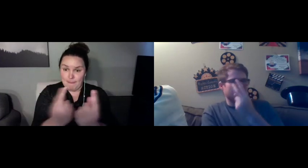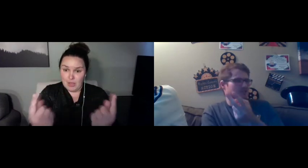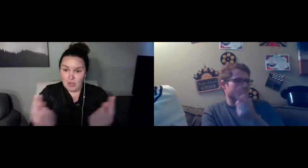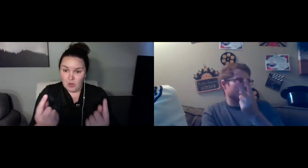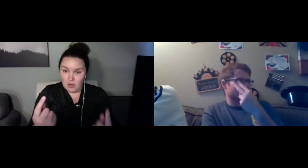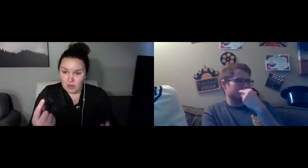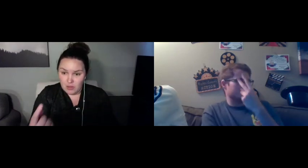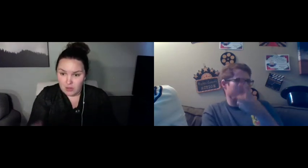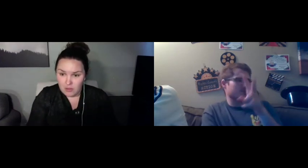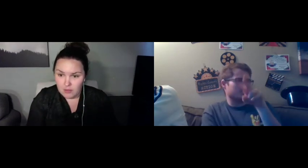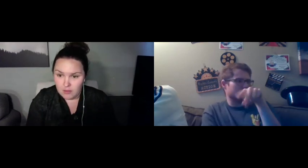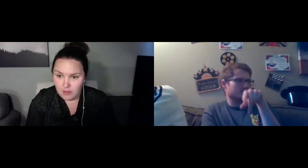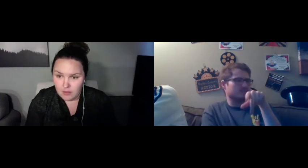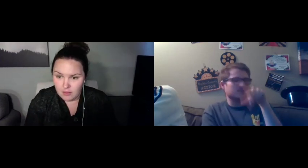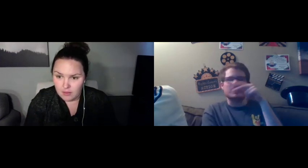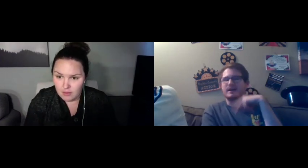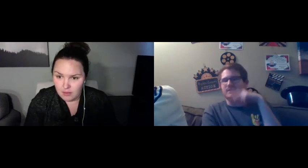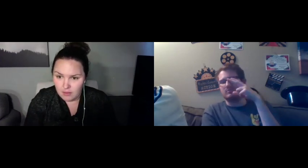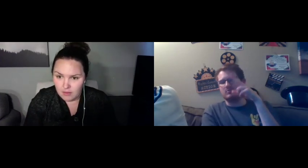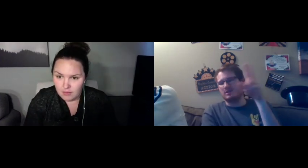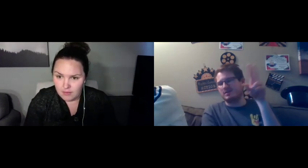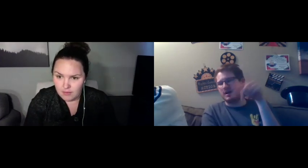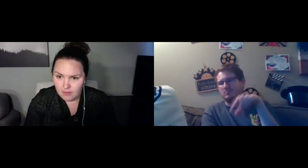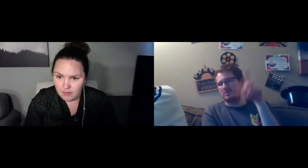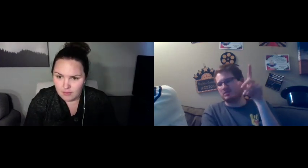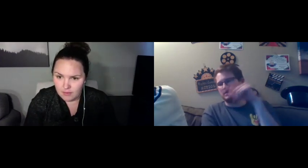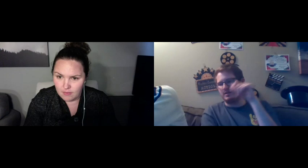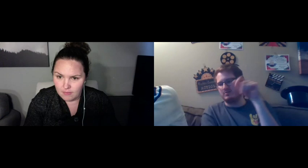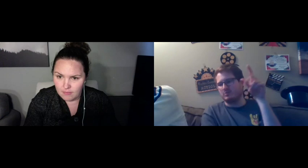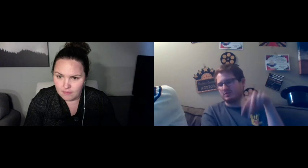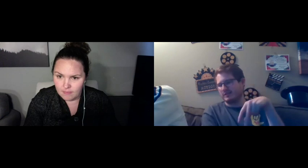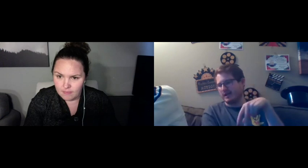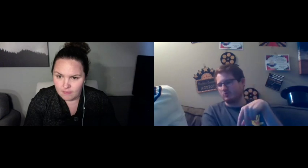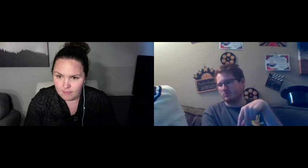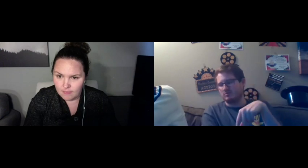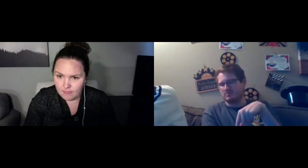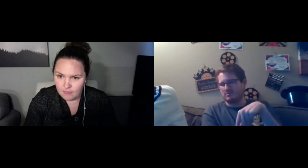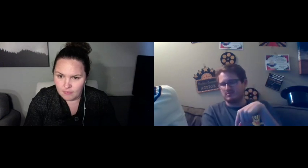Austin: I can look up and then look down.